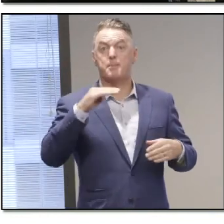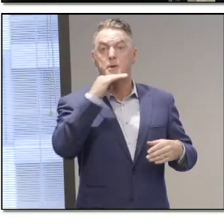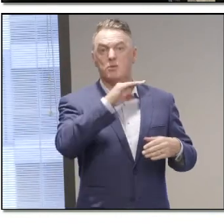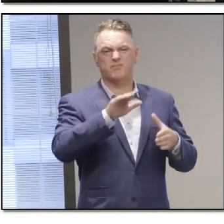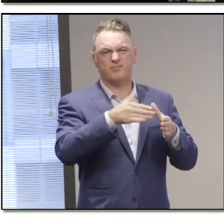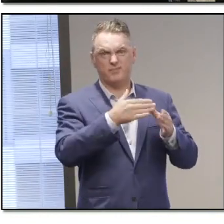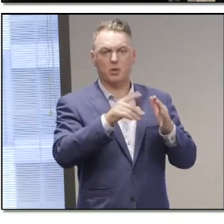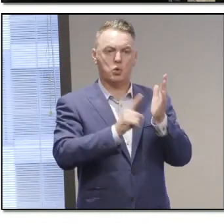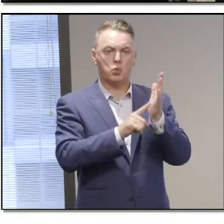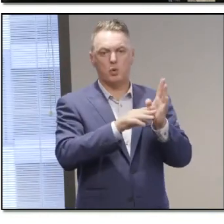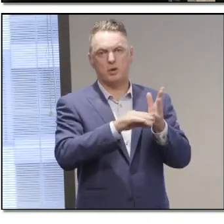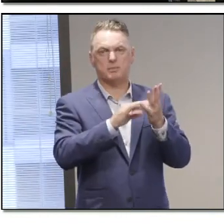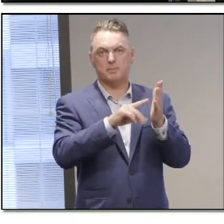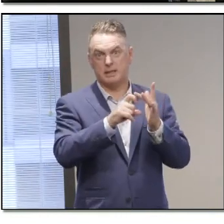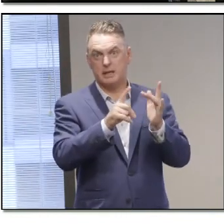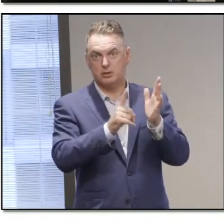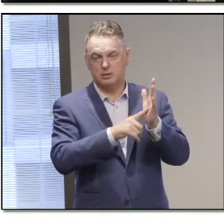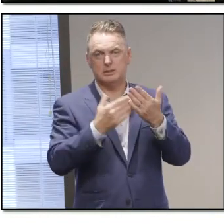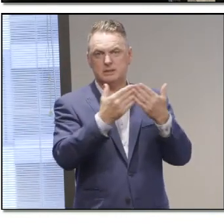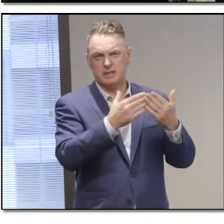Williams McNichol study and now has got a different name. I've